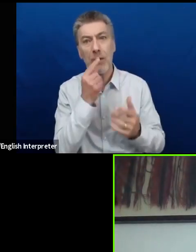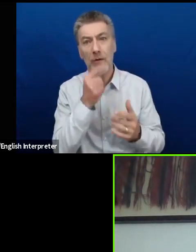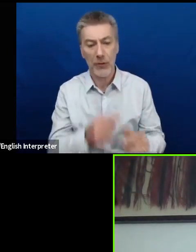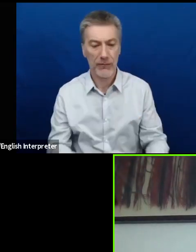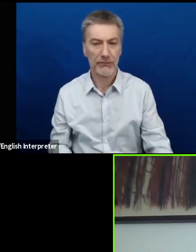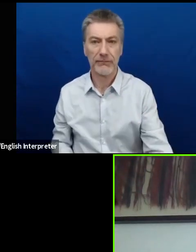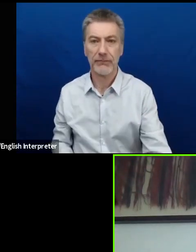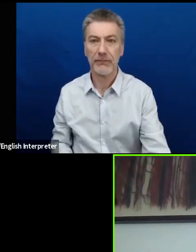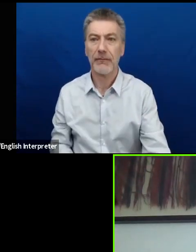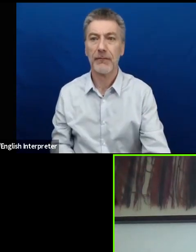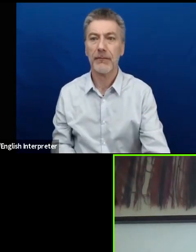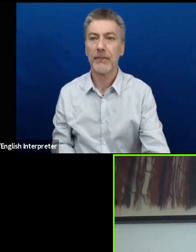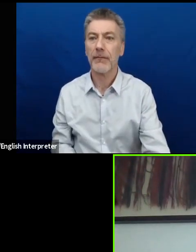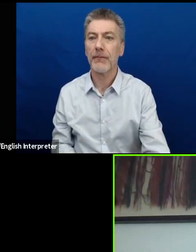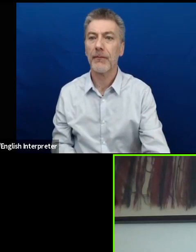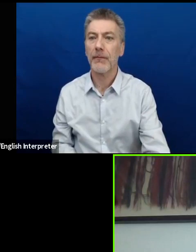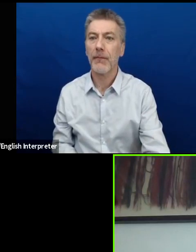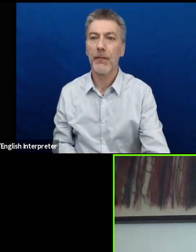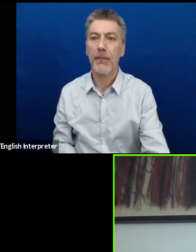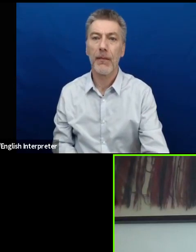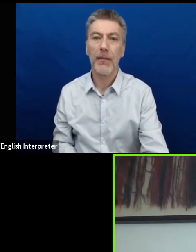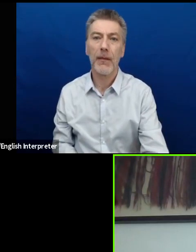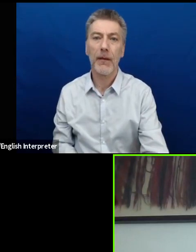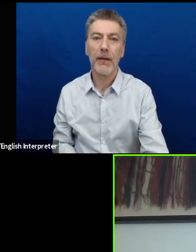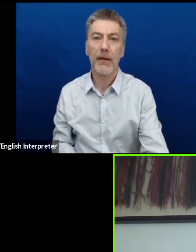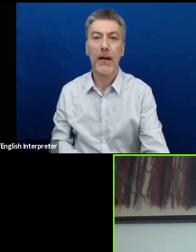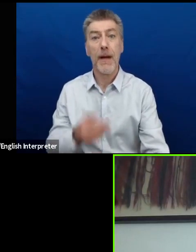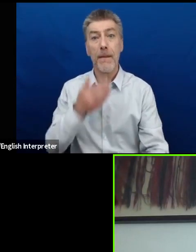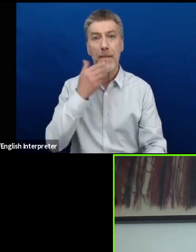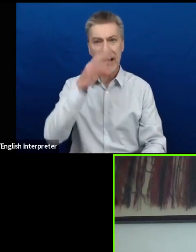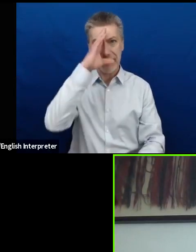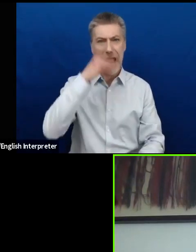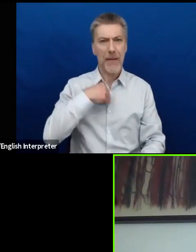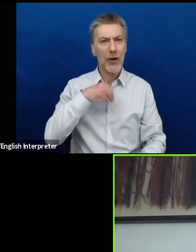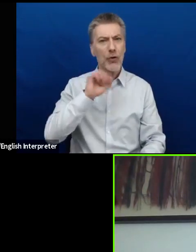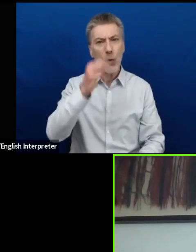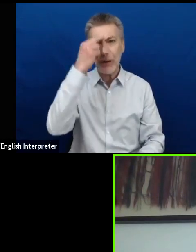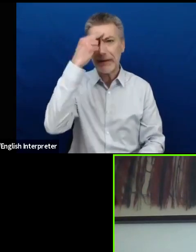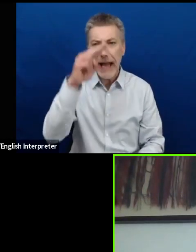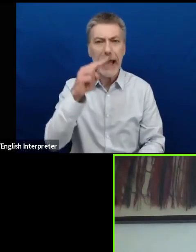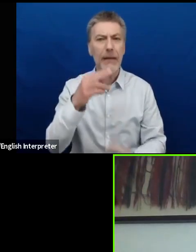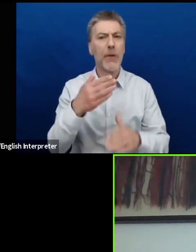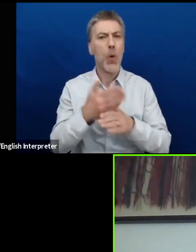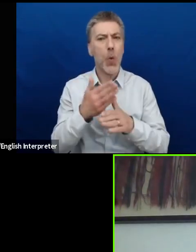compelling insight . I will now open the floor to questions from the audience.